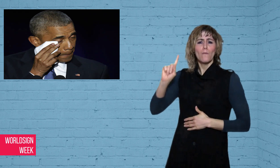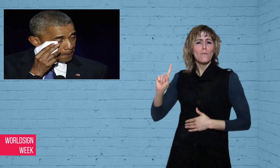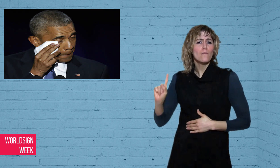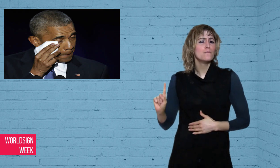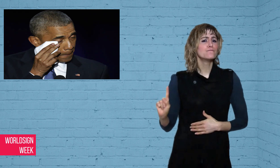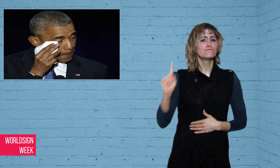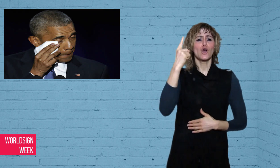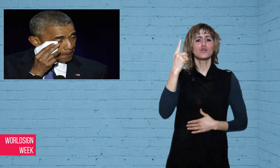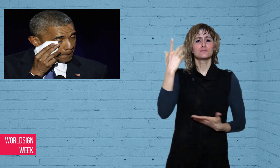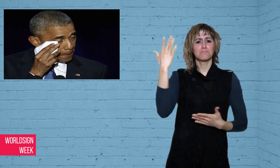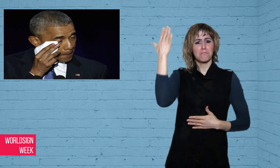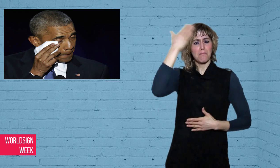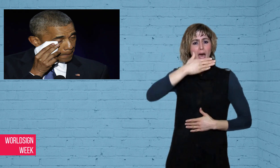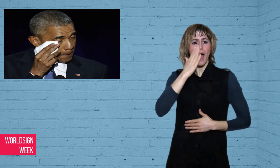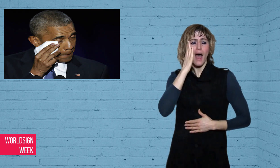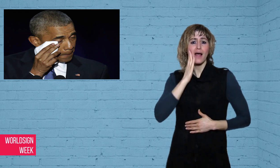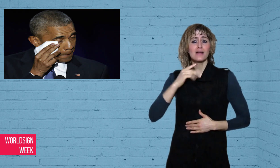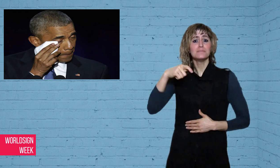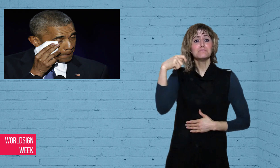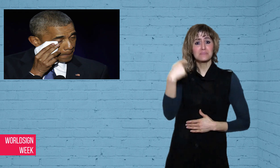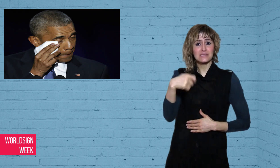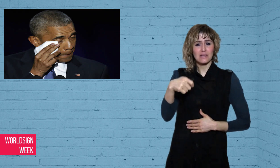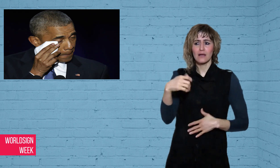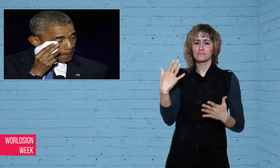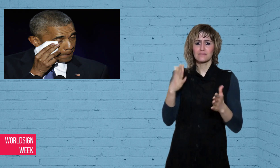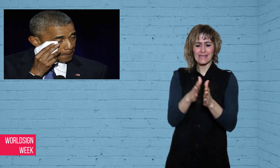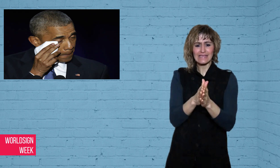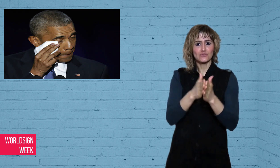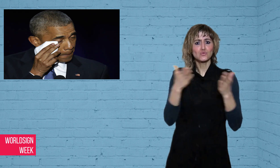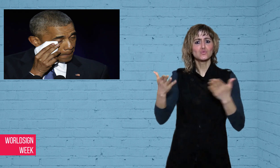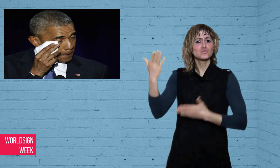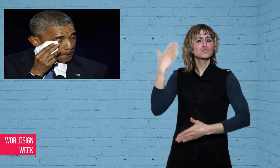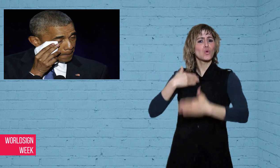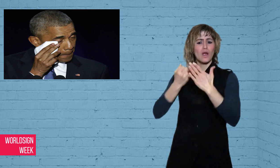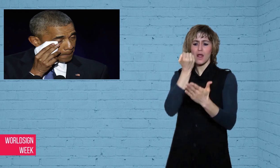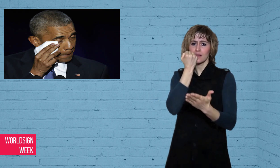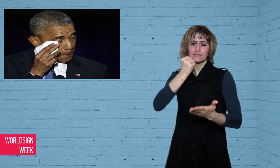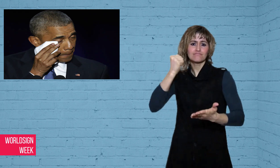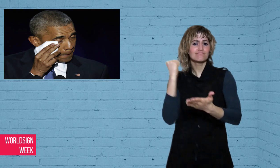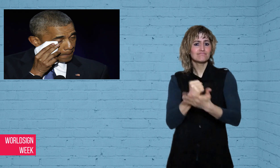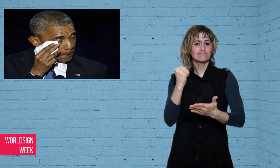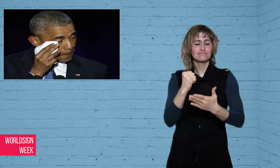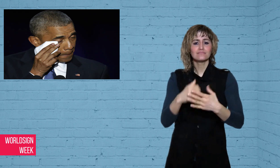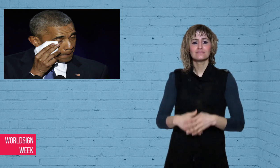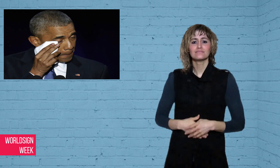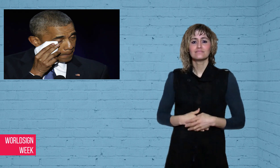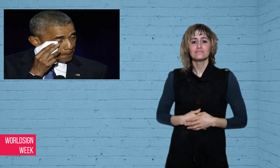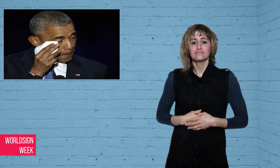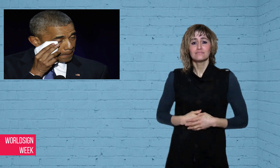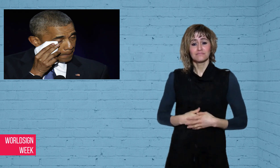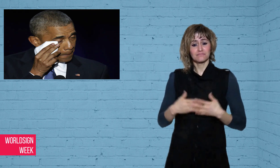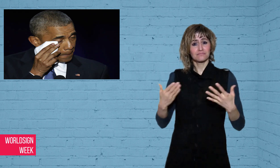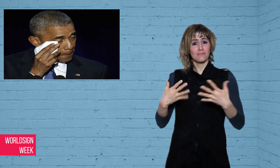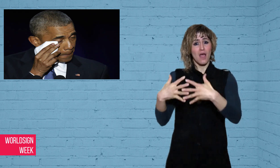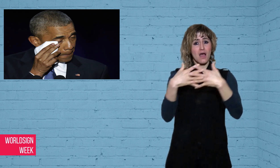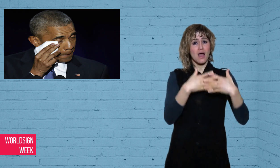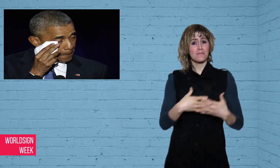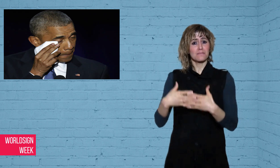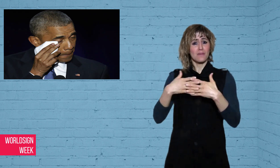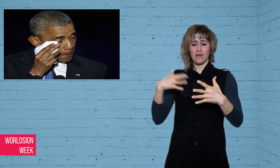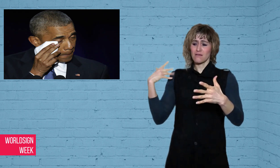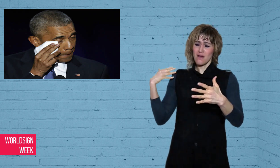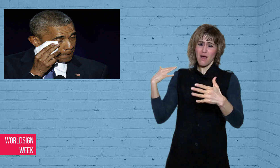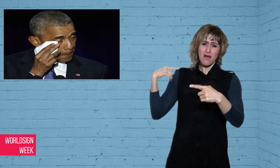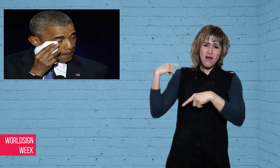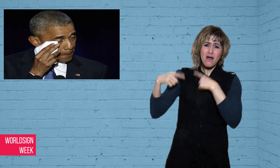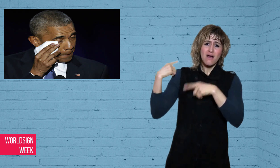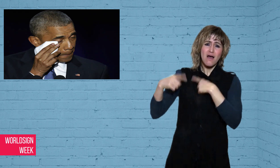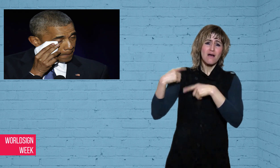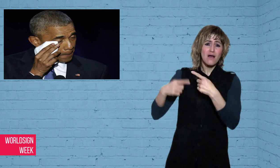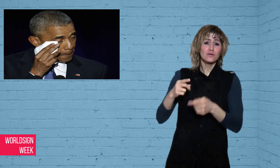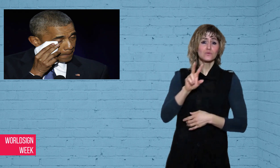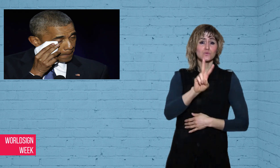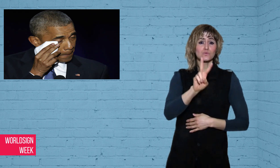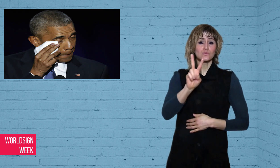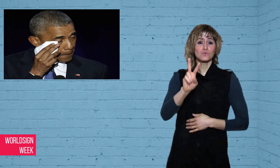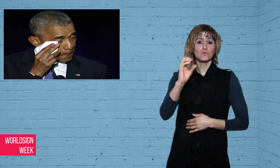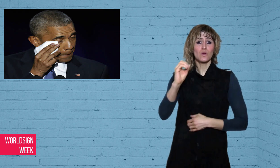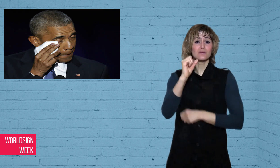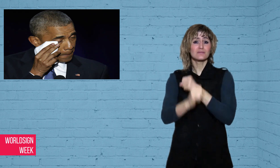historical, breaking a long white-coloured